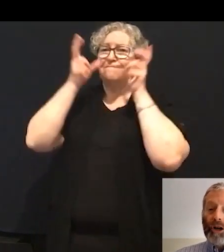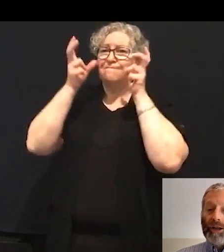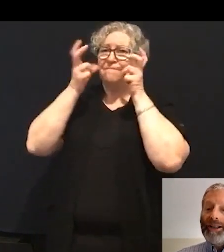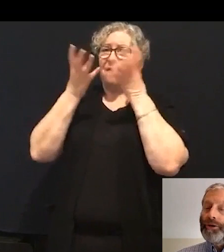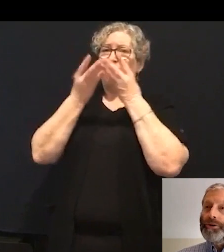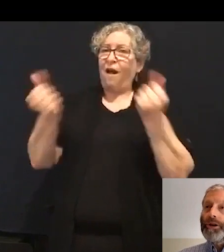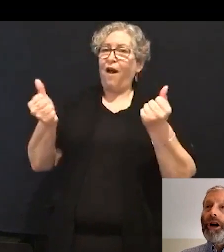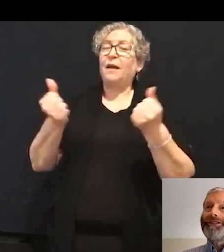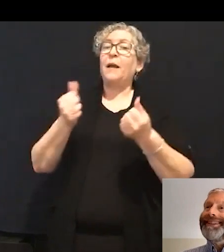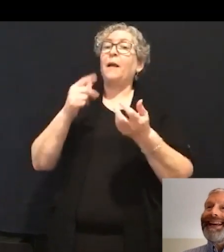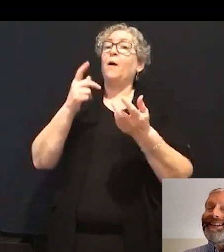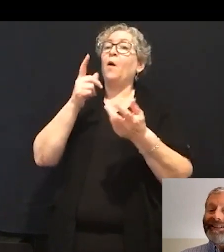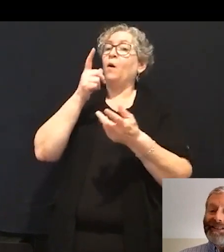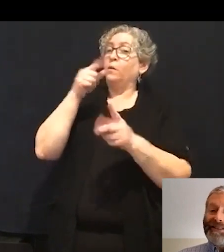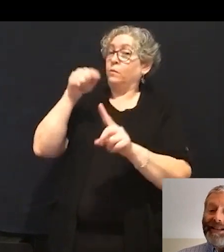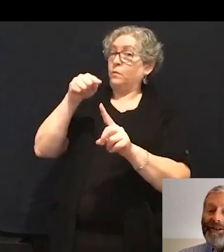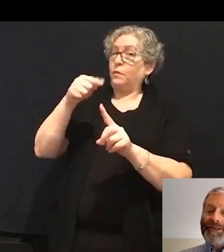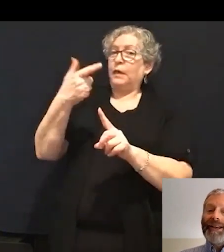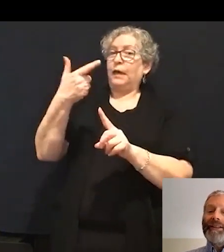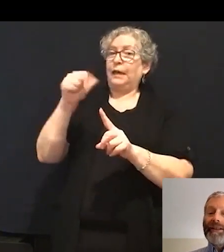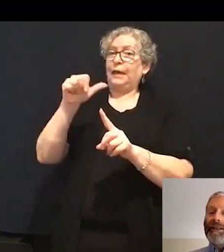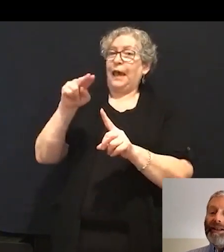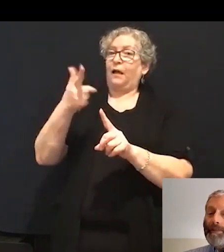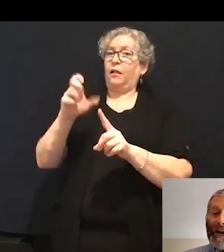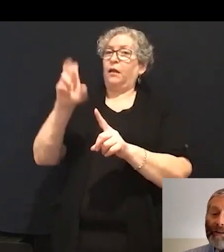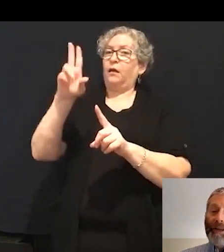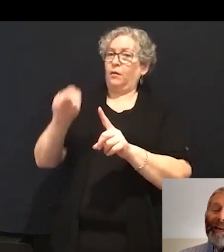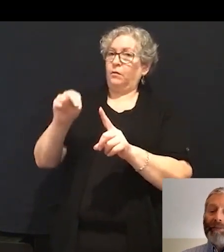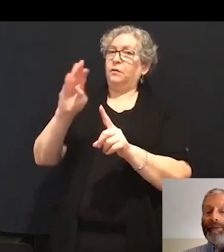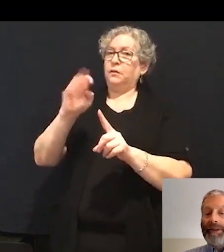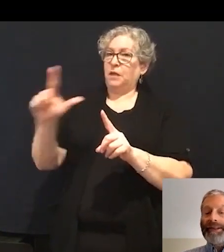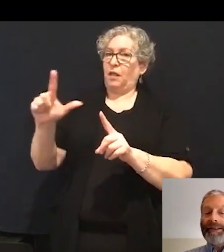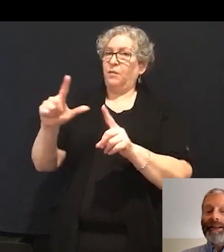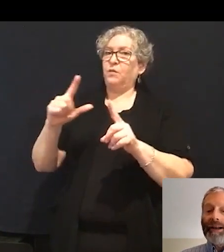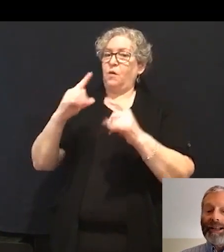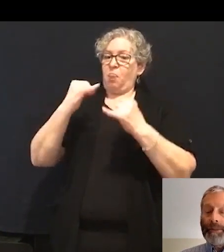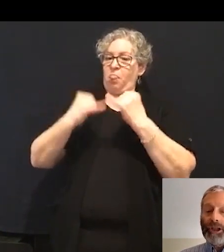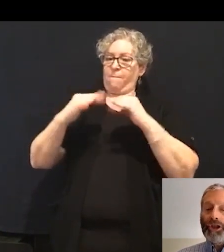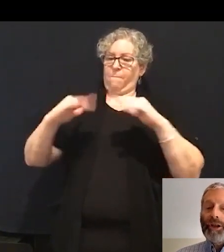And those are called ganglion cells. And in the bottom half of this image,